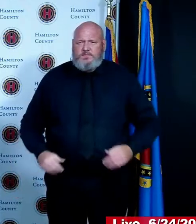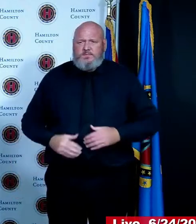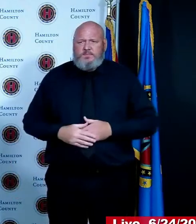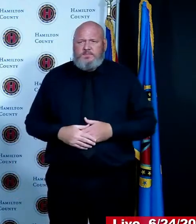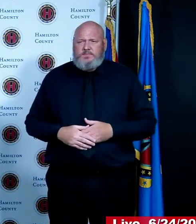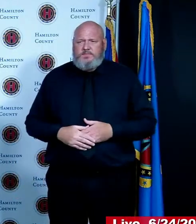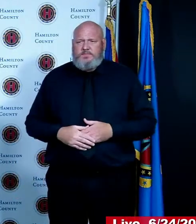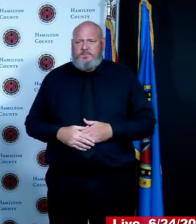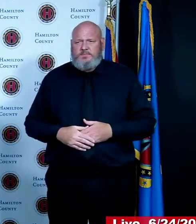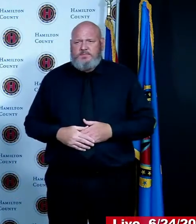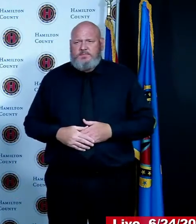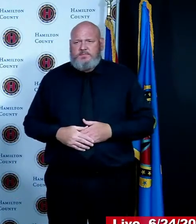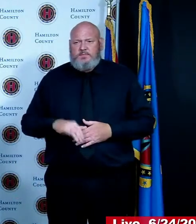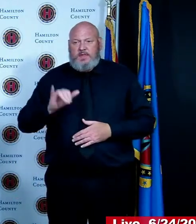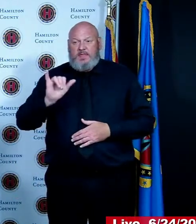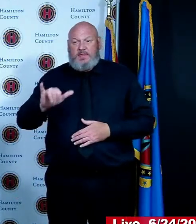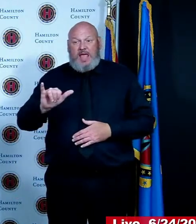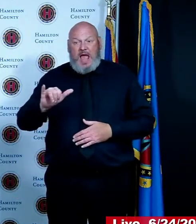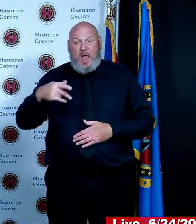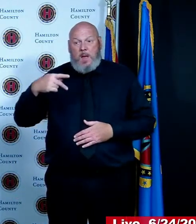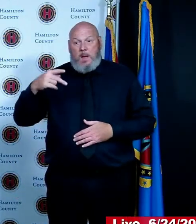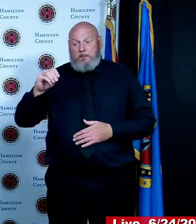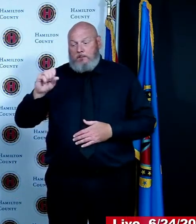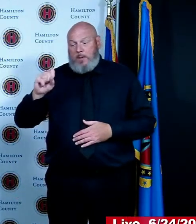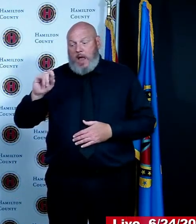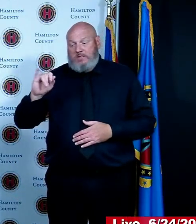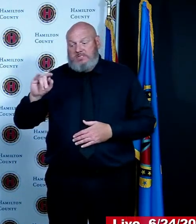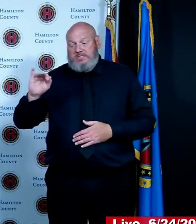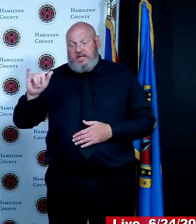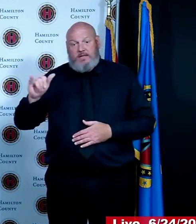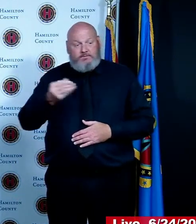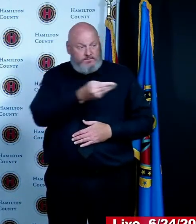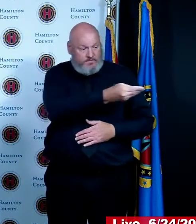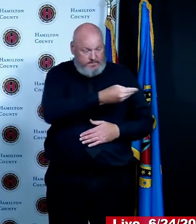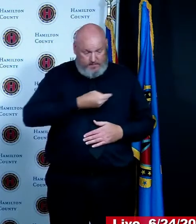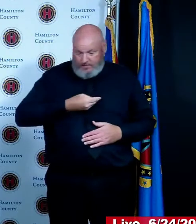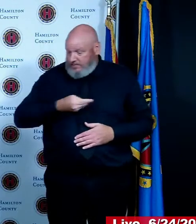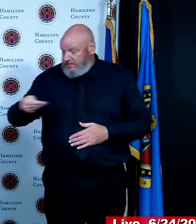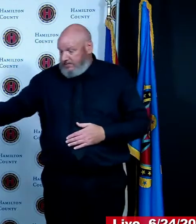depending on what period of time we're looking that does indicate the number of